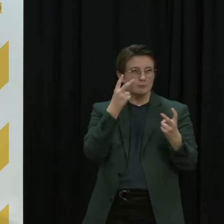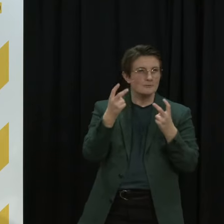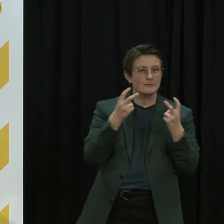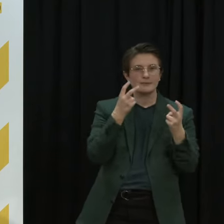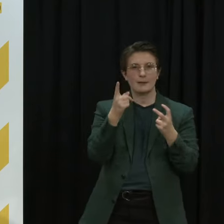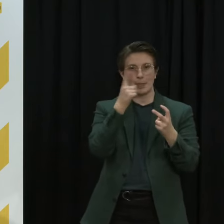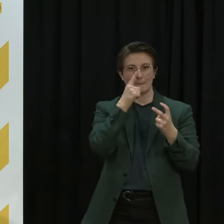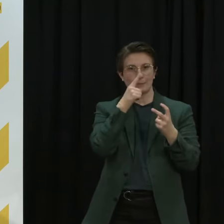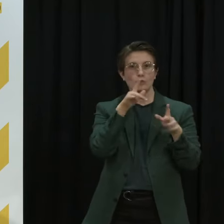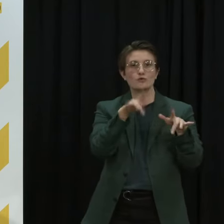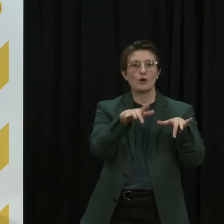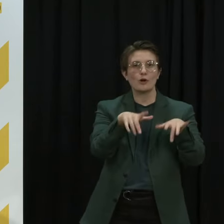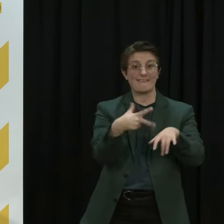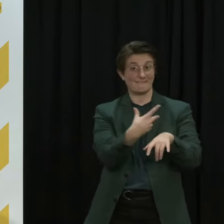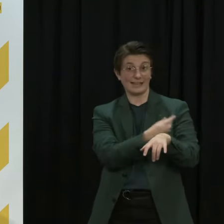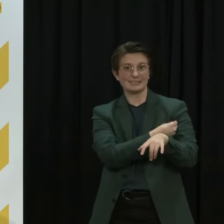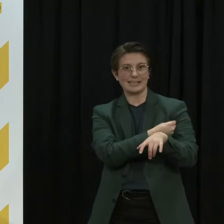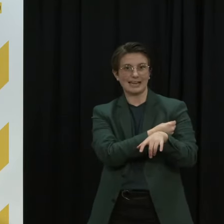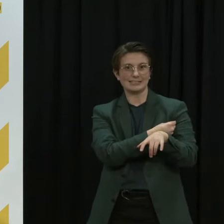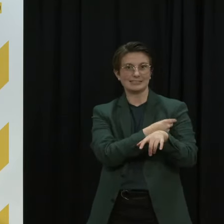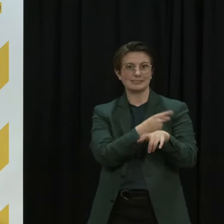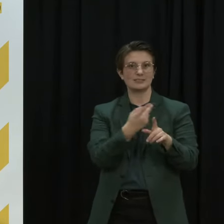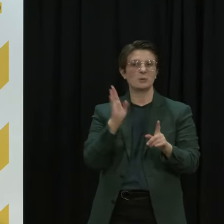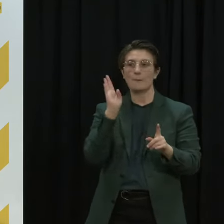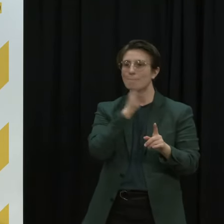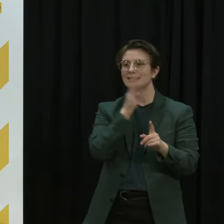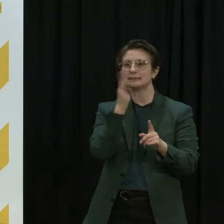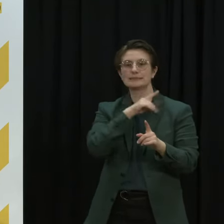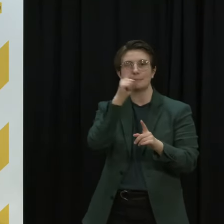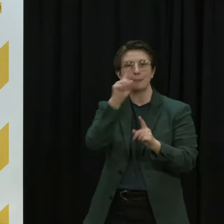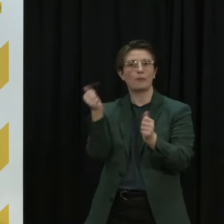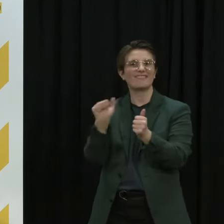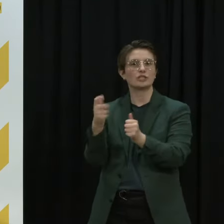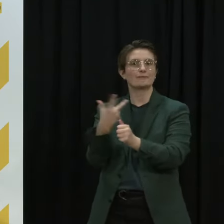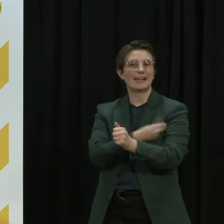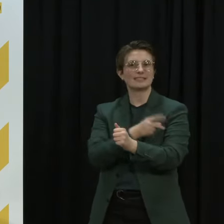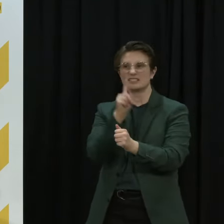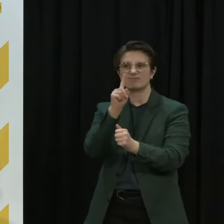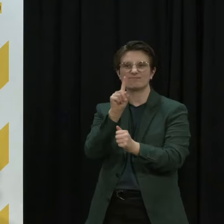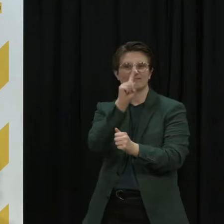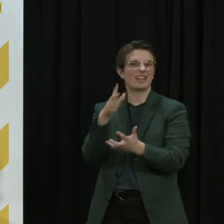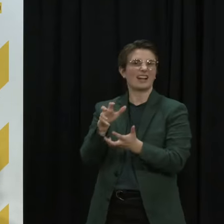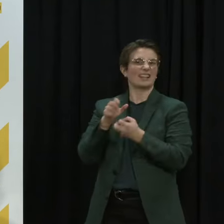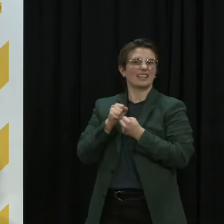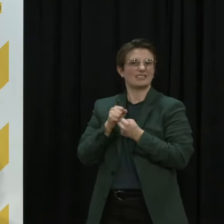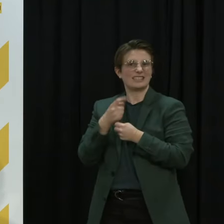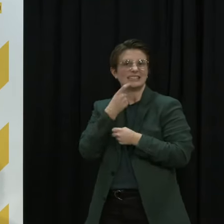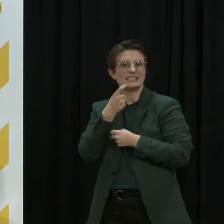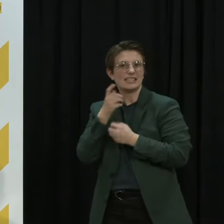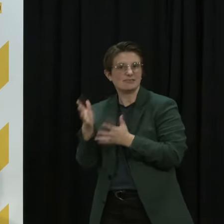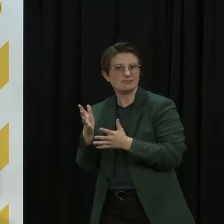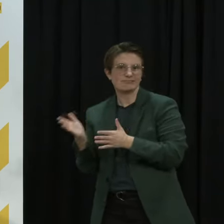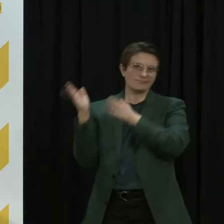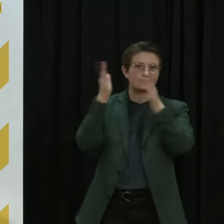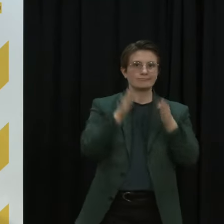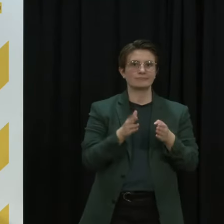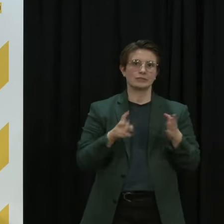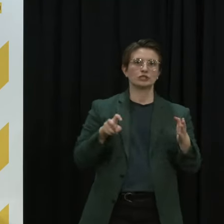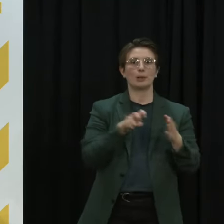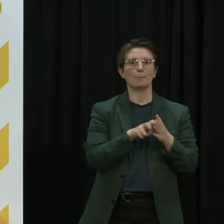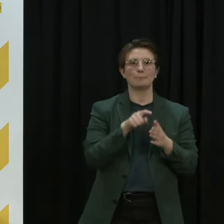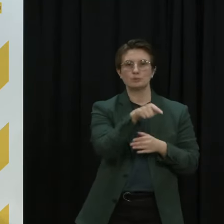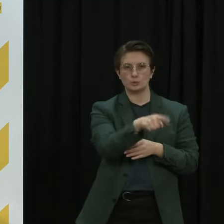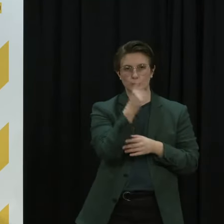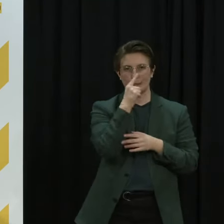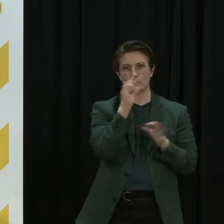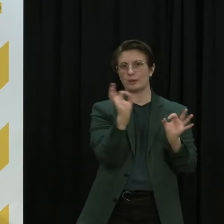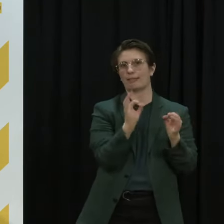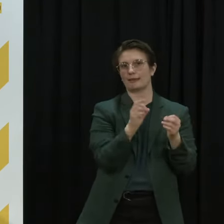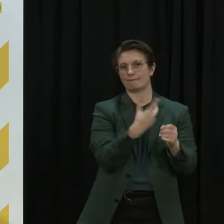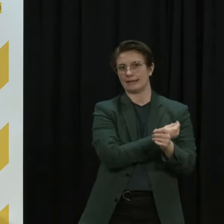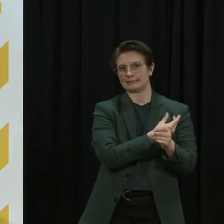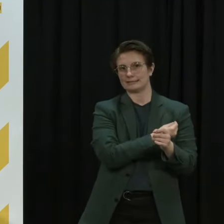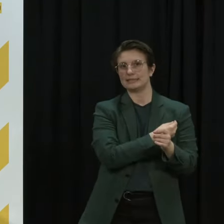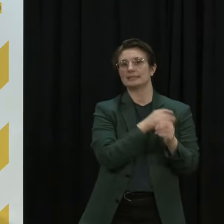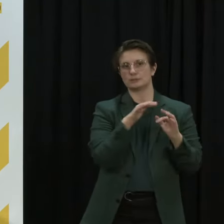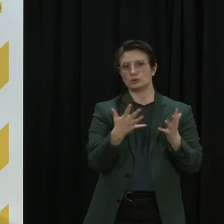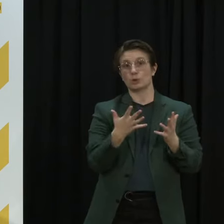Wrong vaccinated.